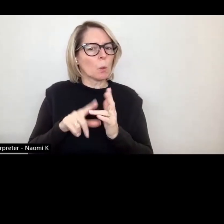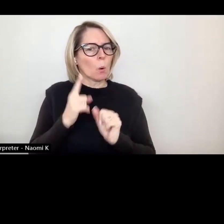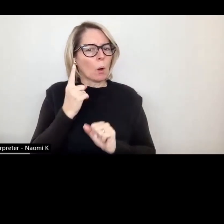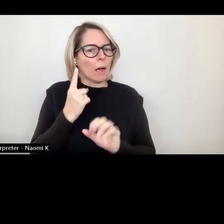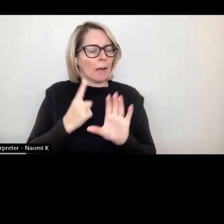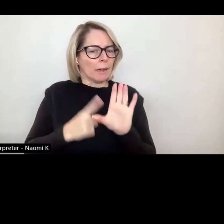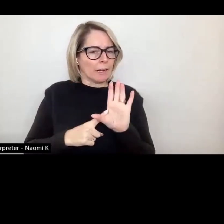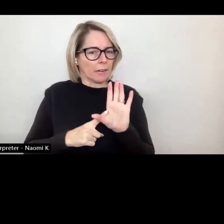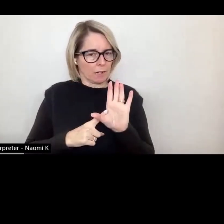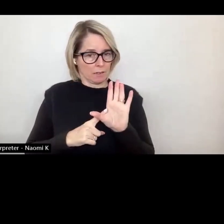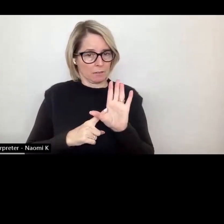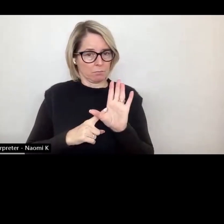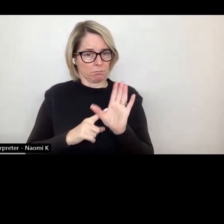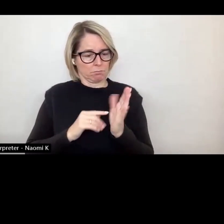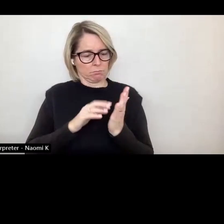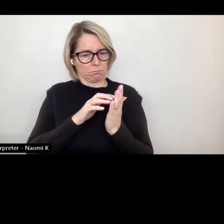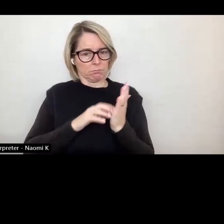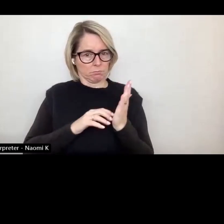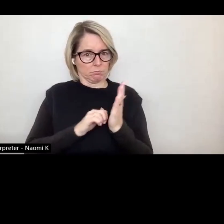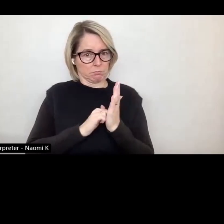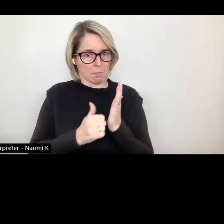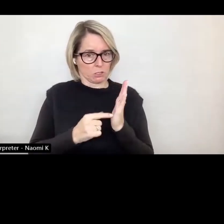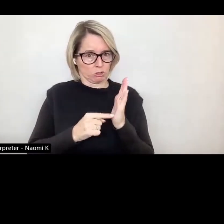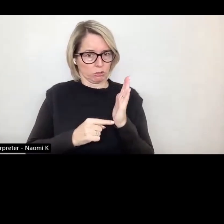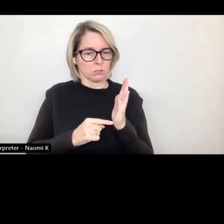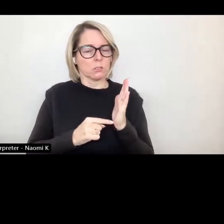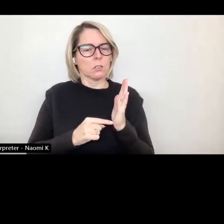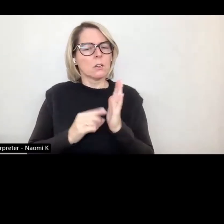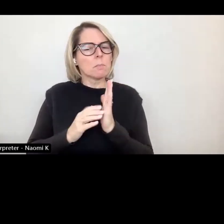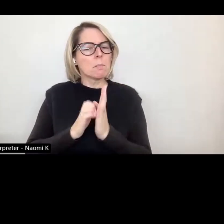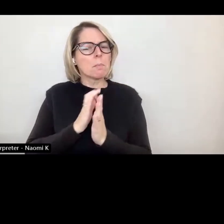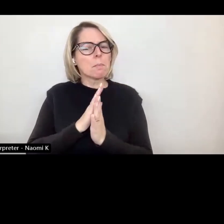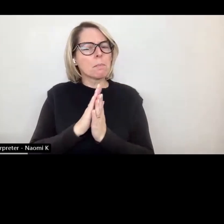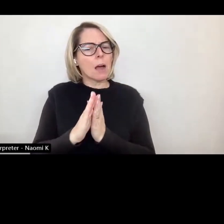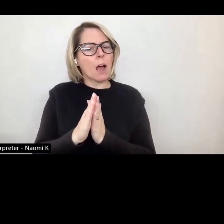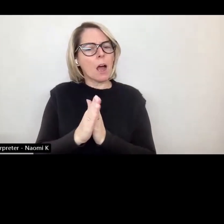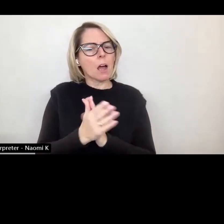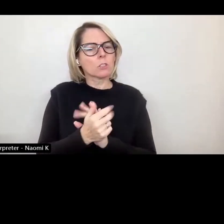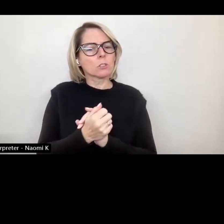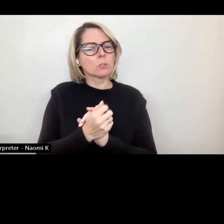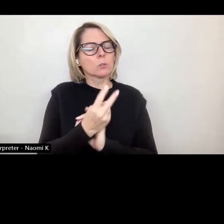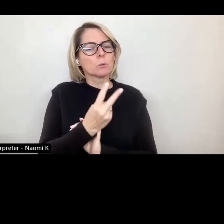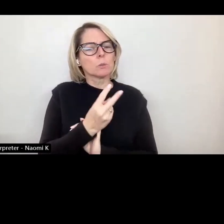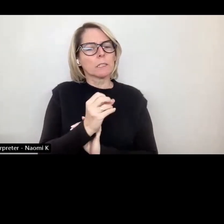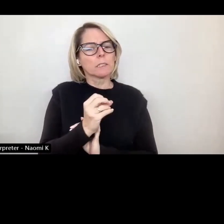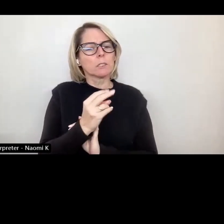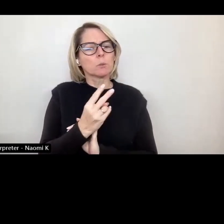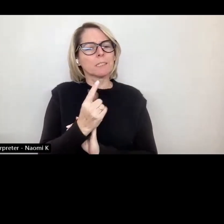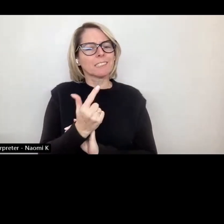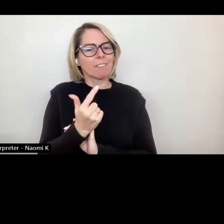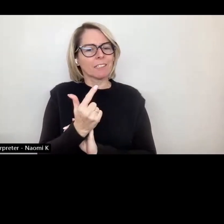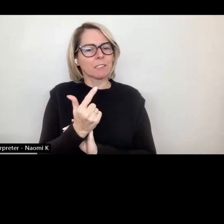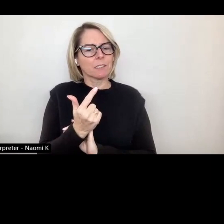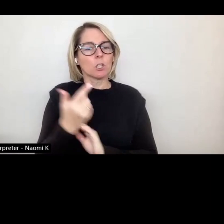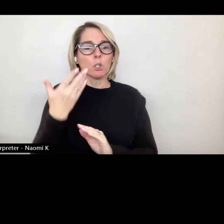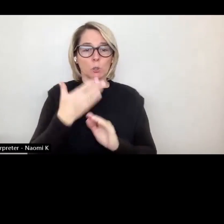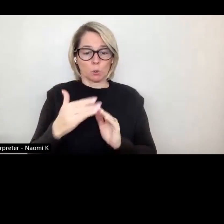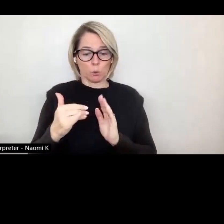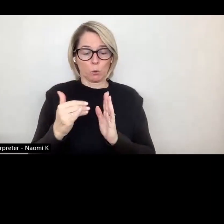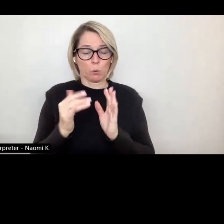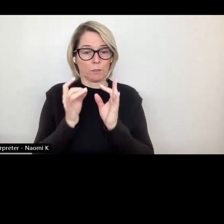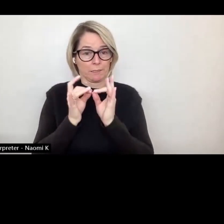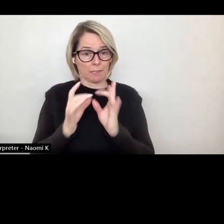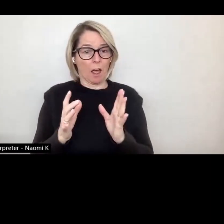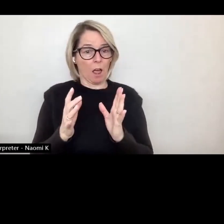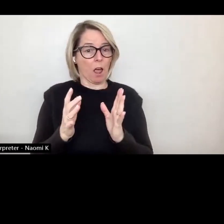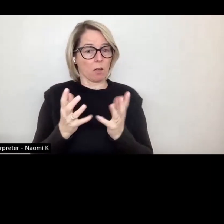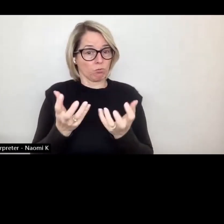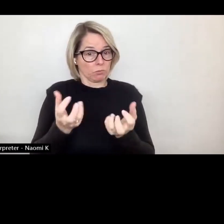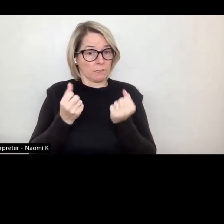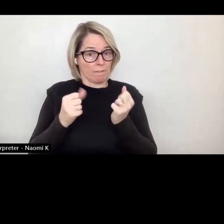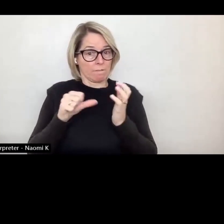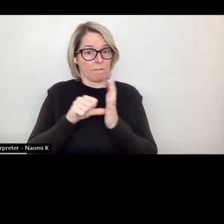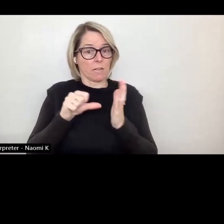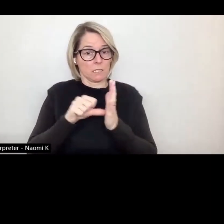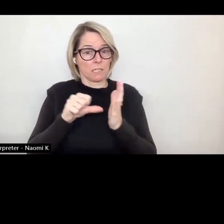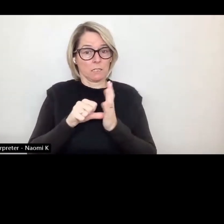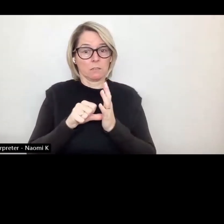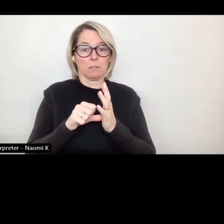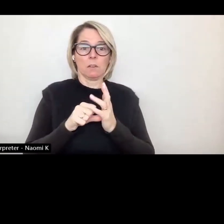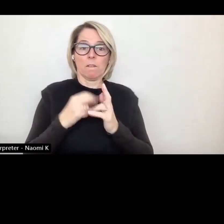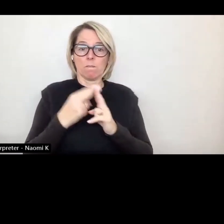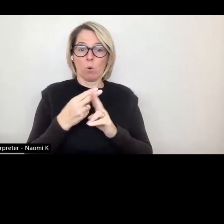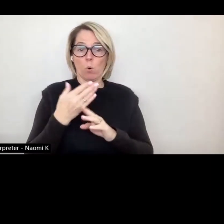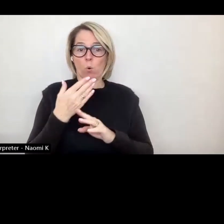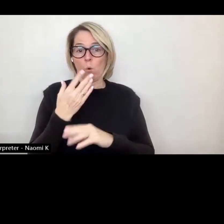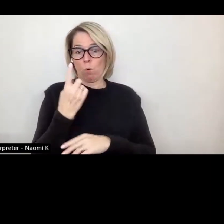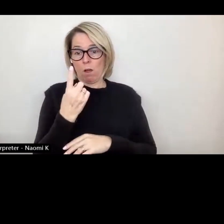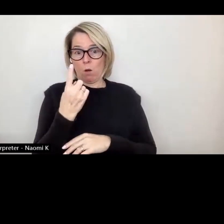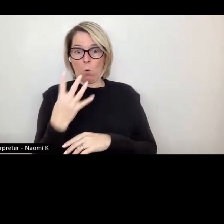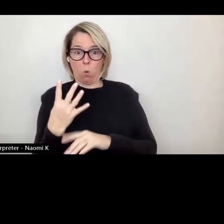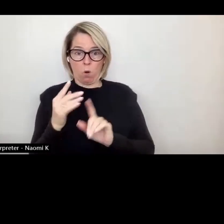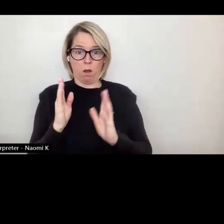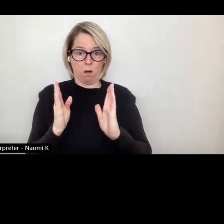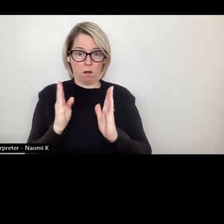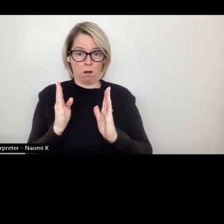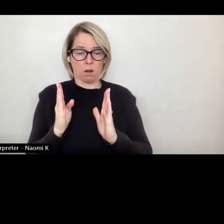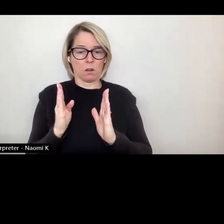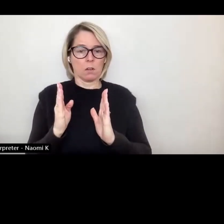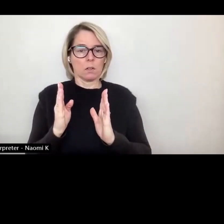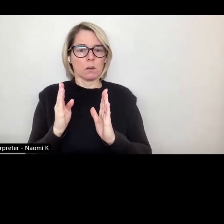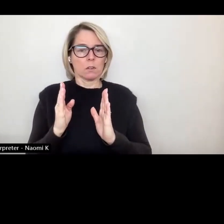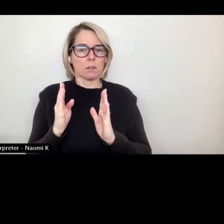And does the earlier March 2027 start for new Grantees carry any funding for that establishment quarter beyond the five-year envelope given all agreements end by 30 June 2032?